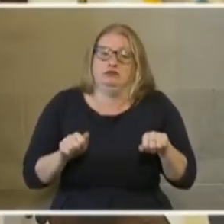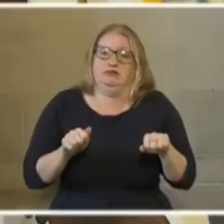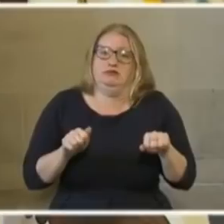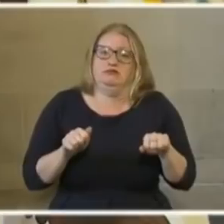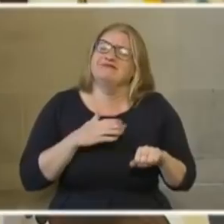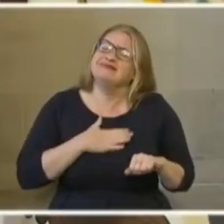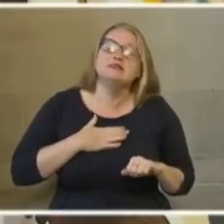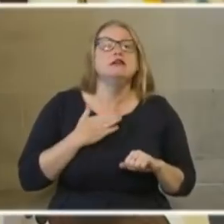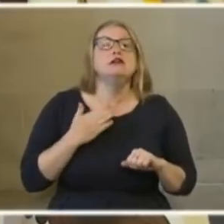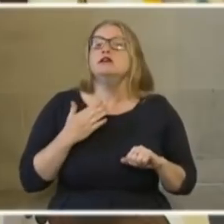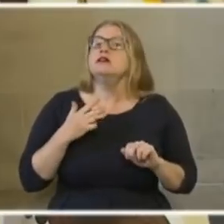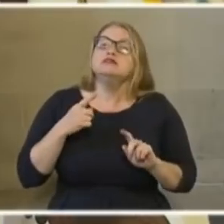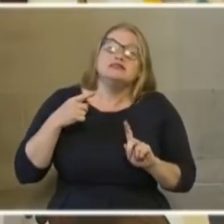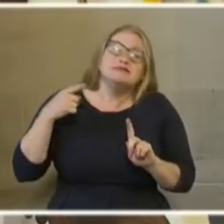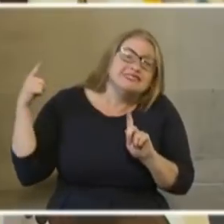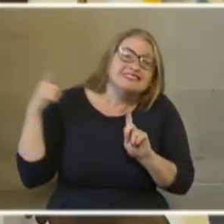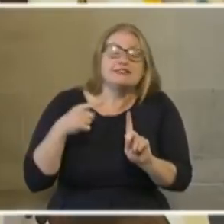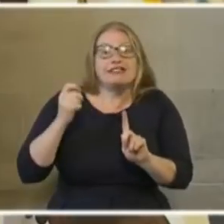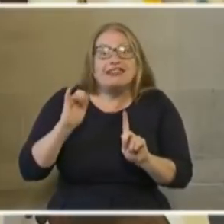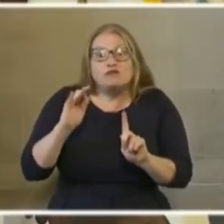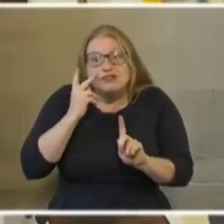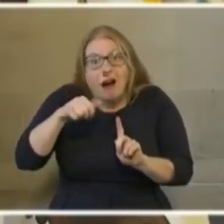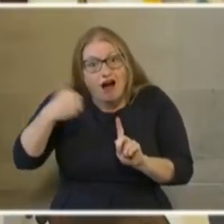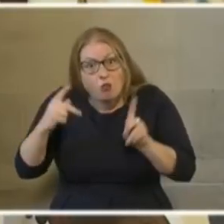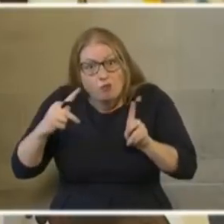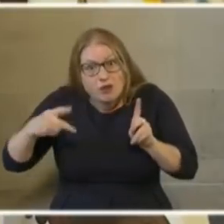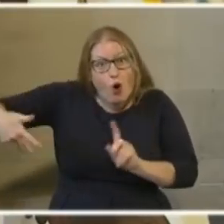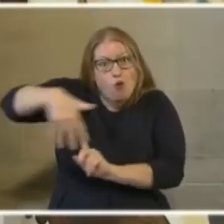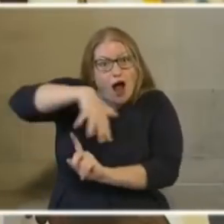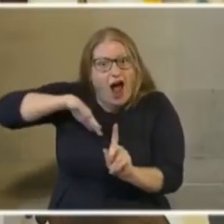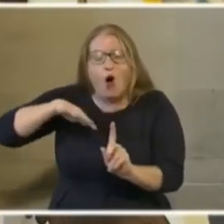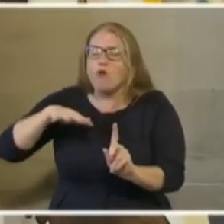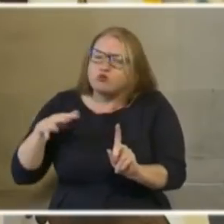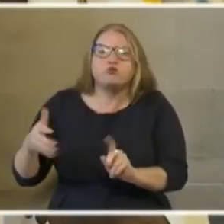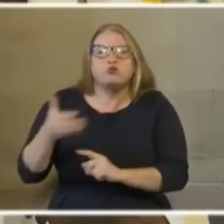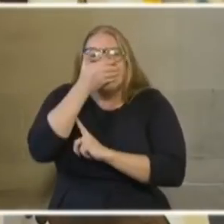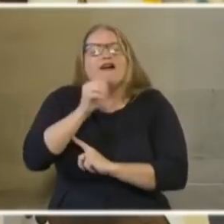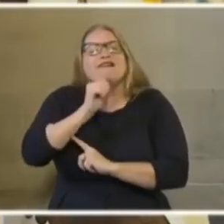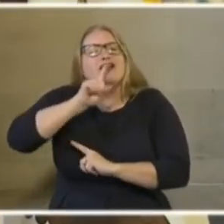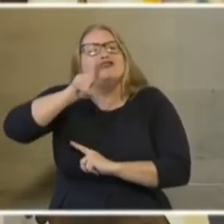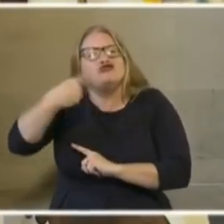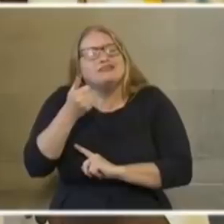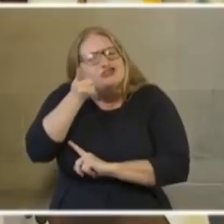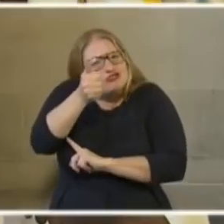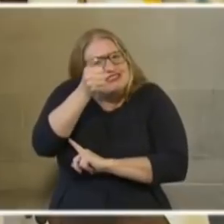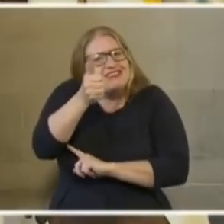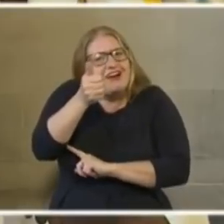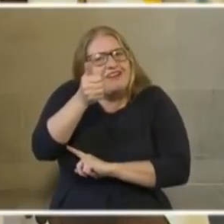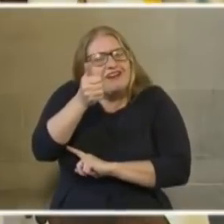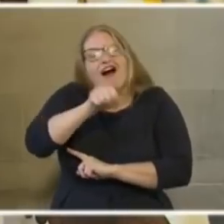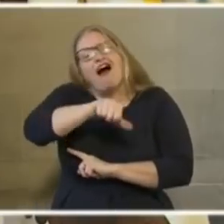IMPORTANT IT IS TO WEAR YOUR MASK WHENEVER POSSIBLE.